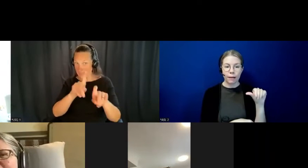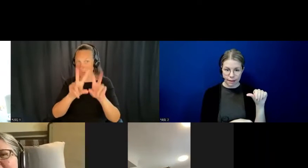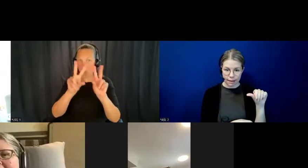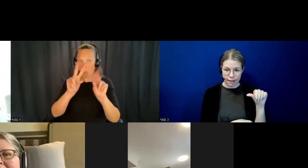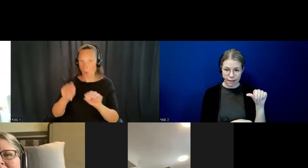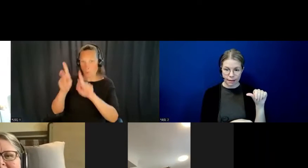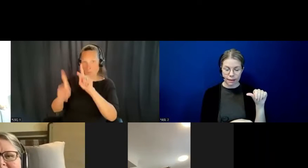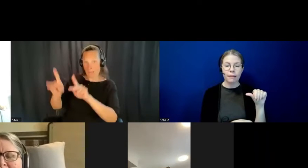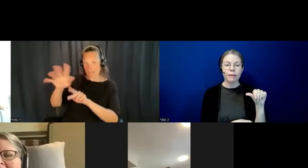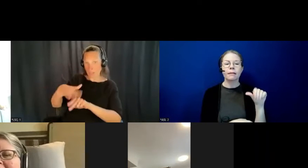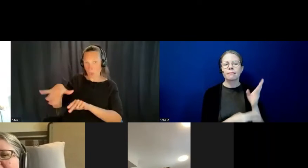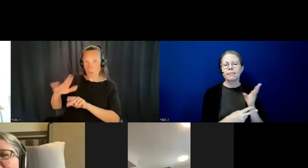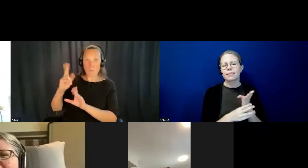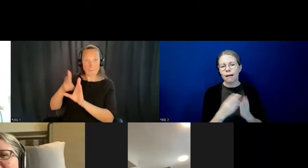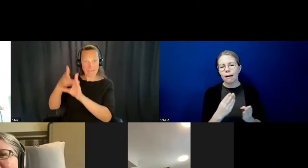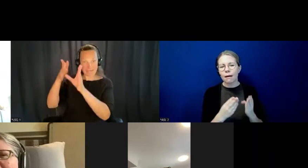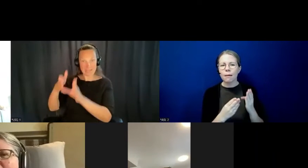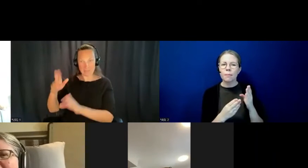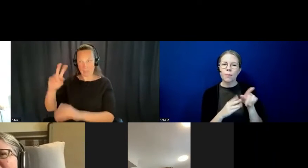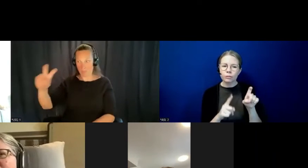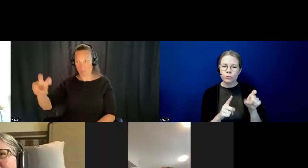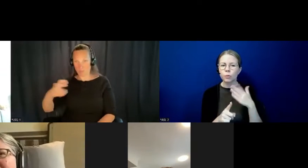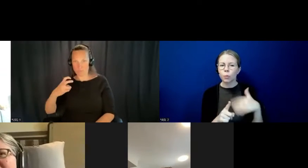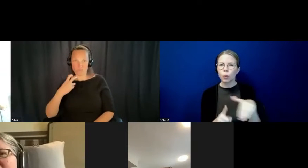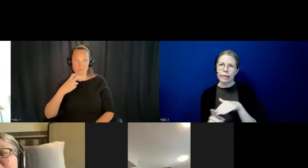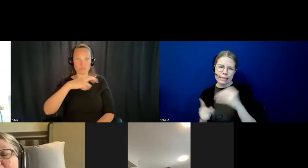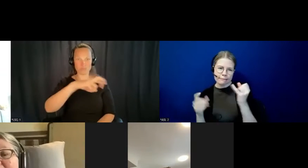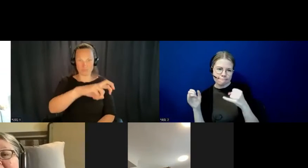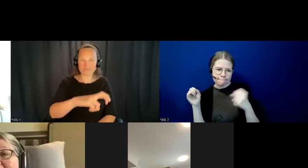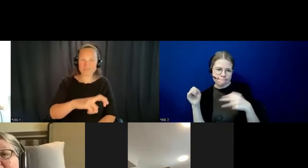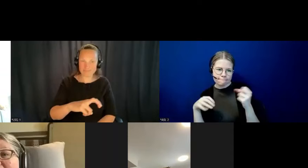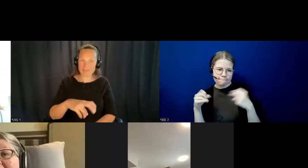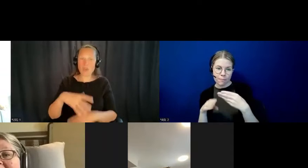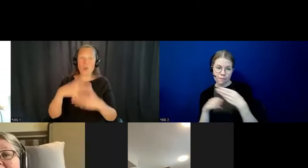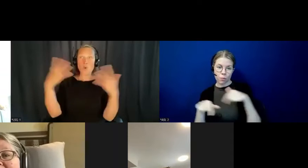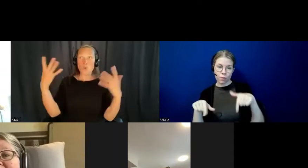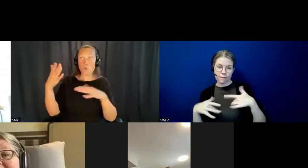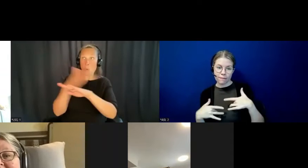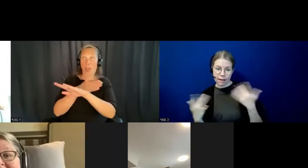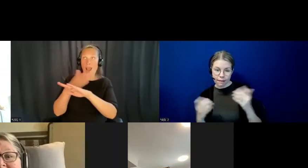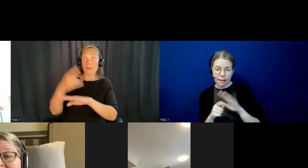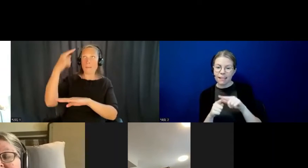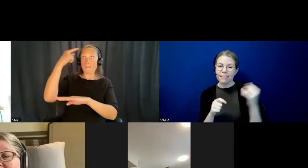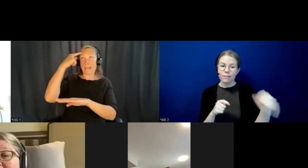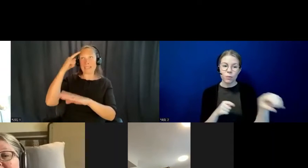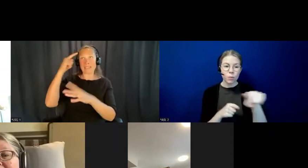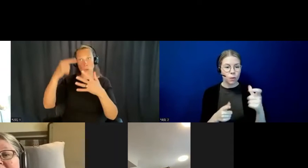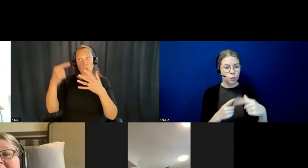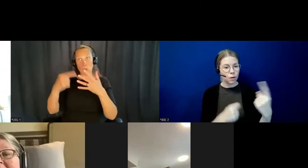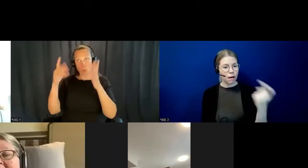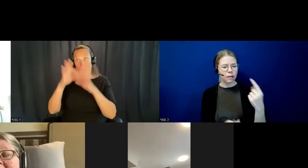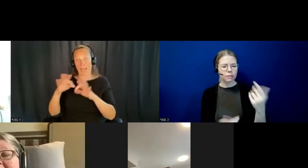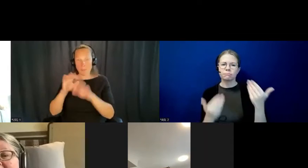BEFORE NOW. IF YOU STILL HAVE QUESTIONS, PLEASE GO TO THAT Q AND A BOX AND TYPE IN YOUR QUESTION